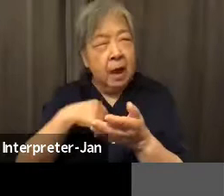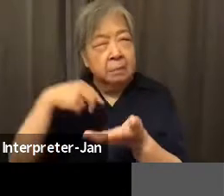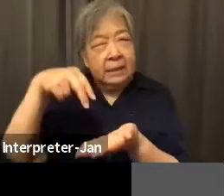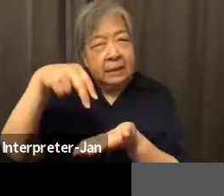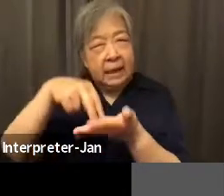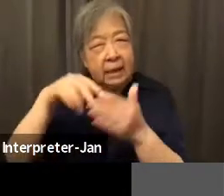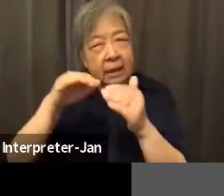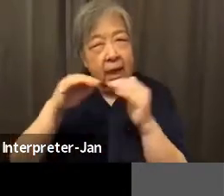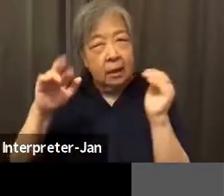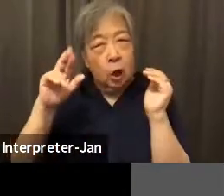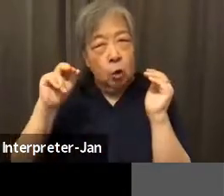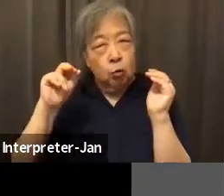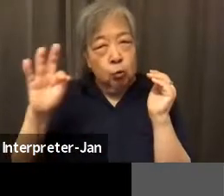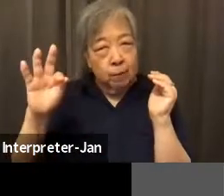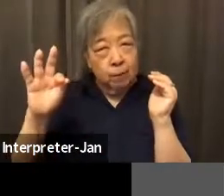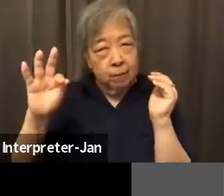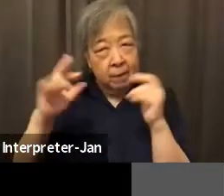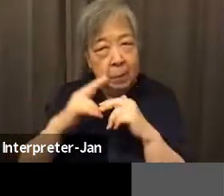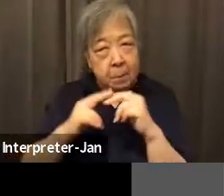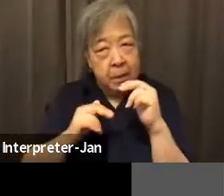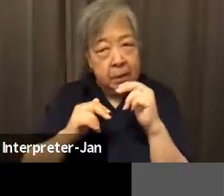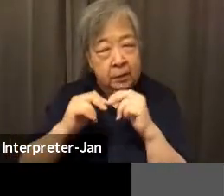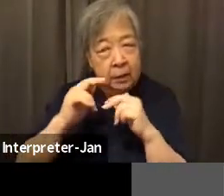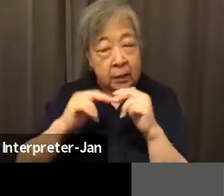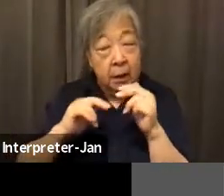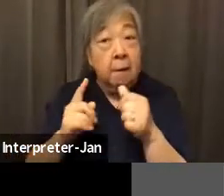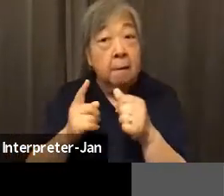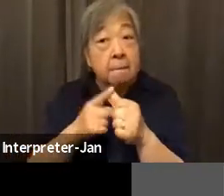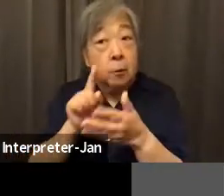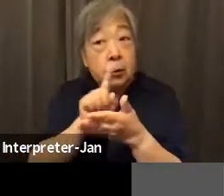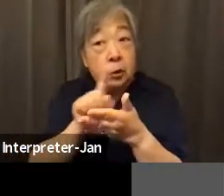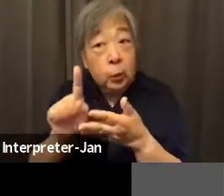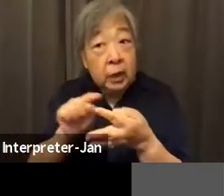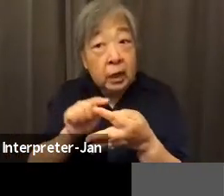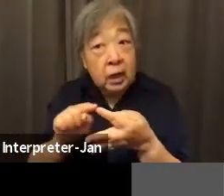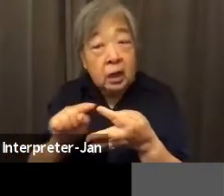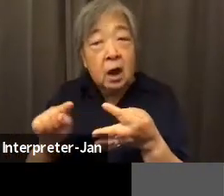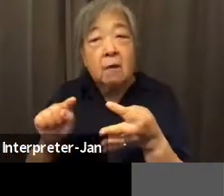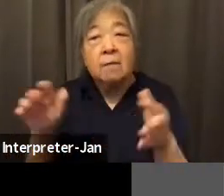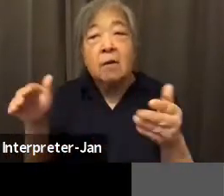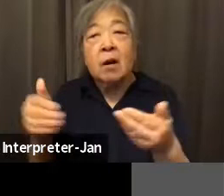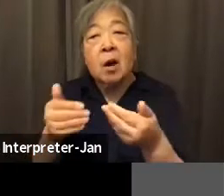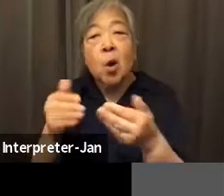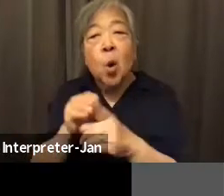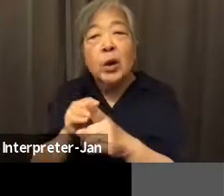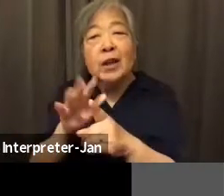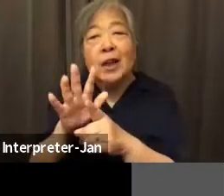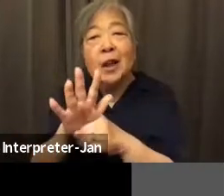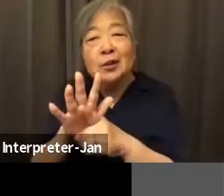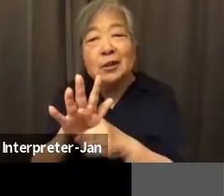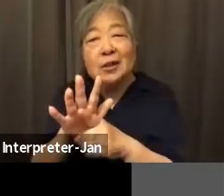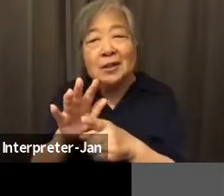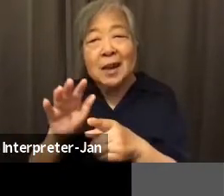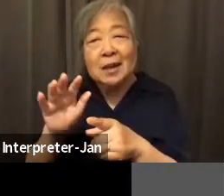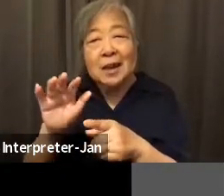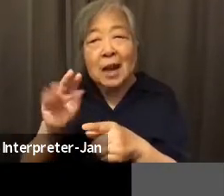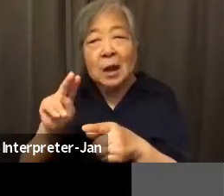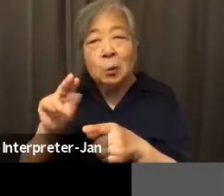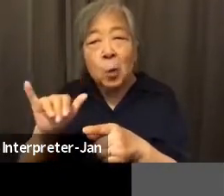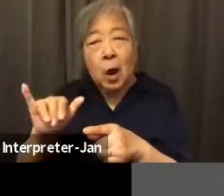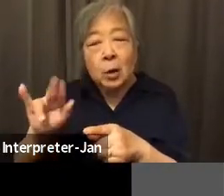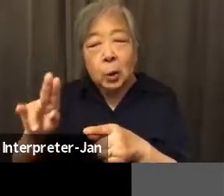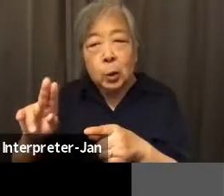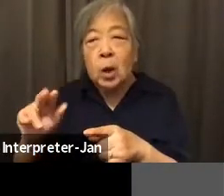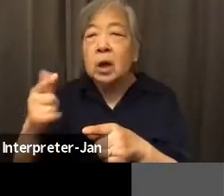graffiti tour during the first week of orientation at NYU at the site, at the Buenos Aires site,